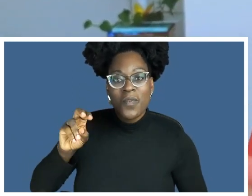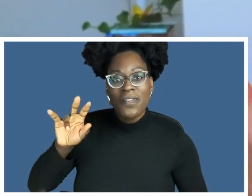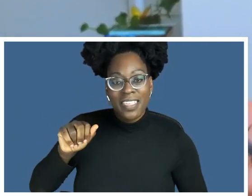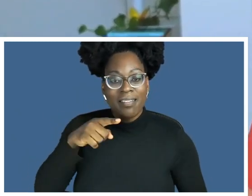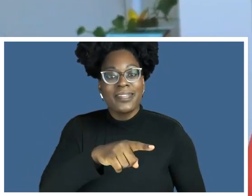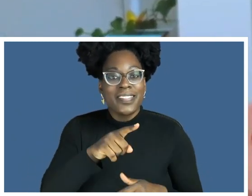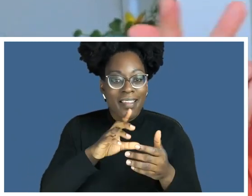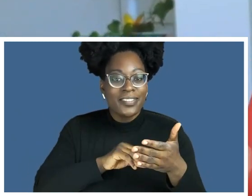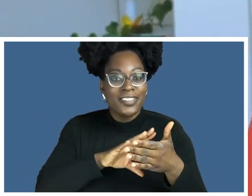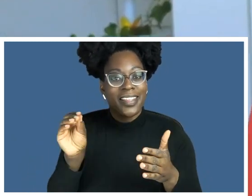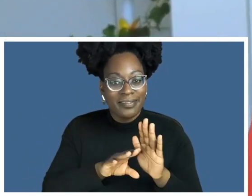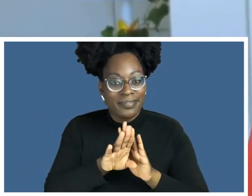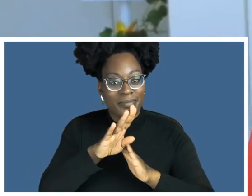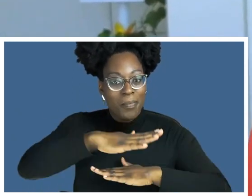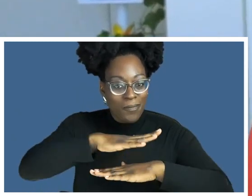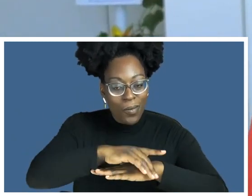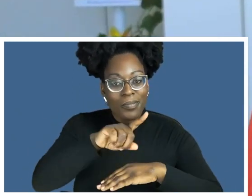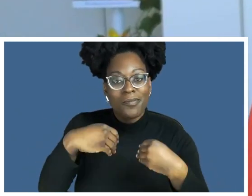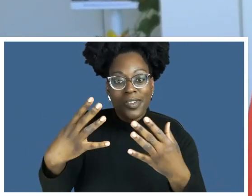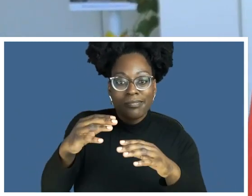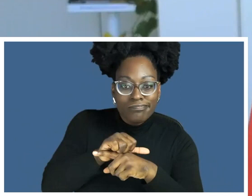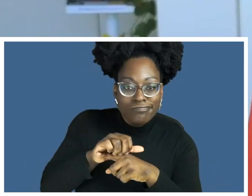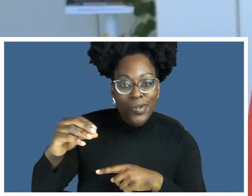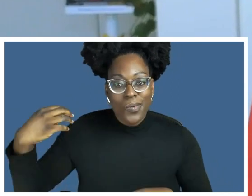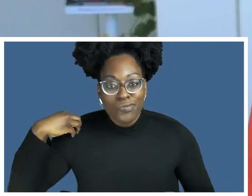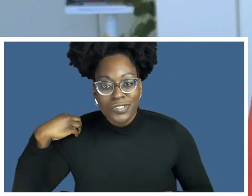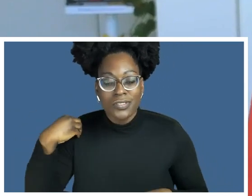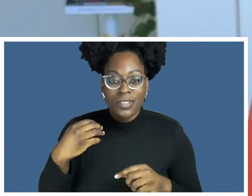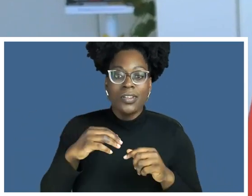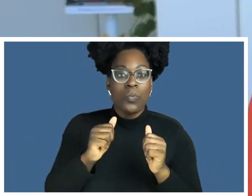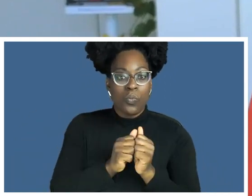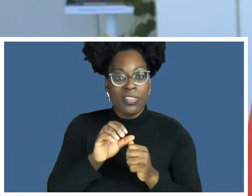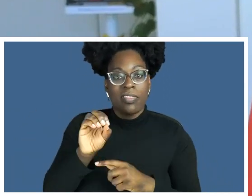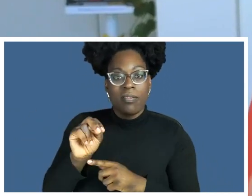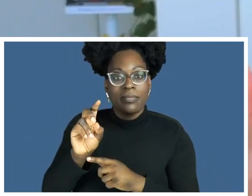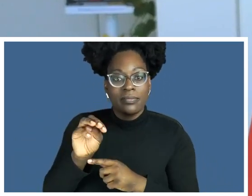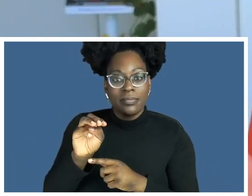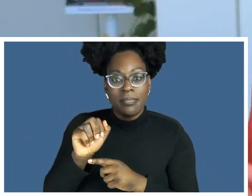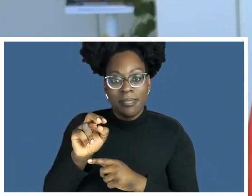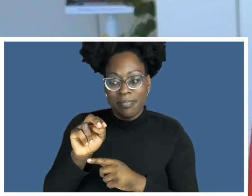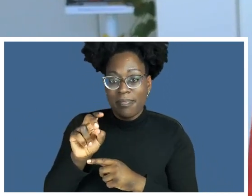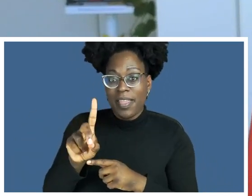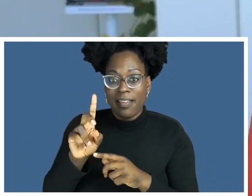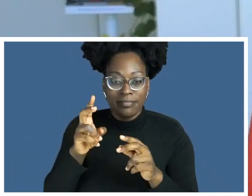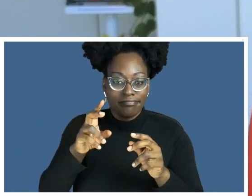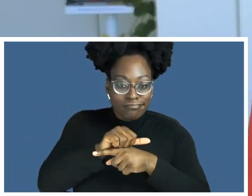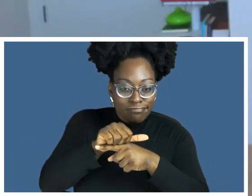training, coaching, and a new e-learning platform, with on-demand courses focused on Diversity, Equity, and Inclusion.